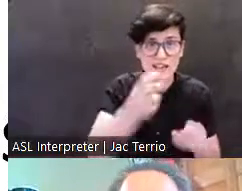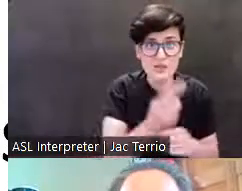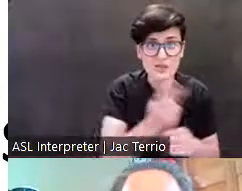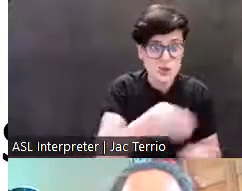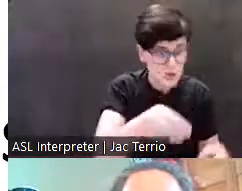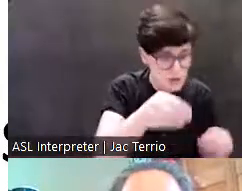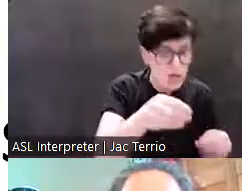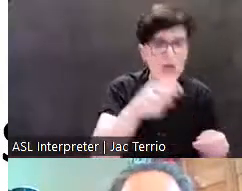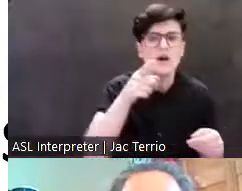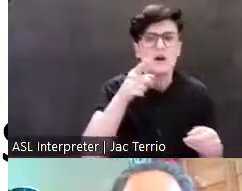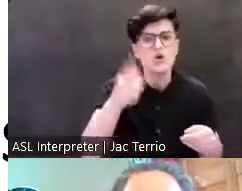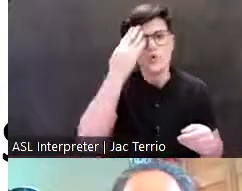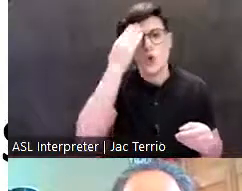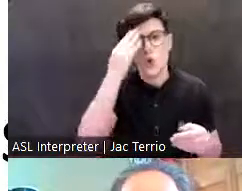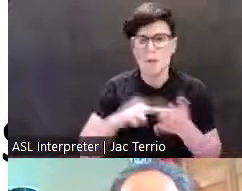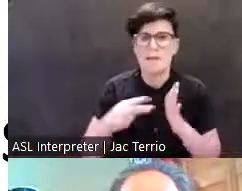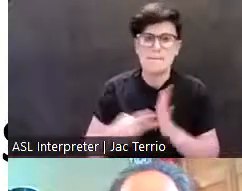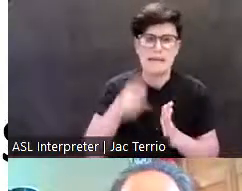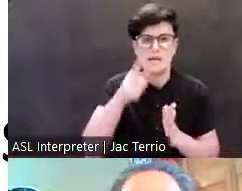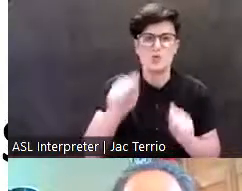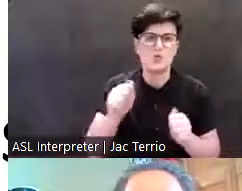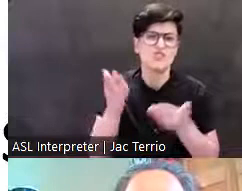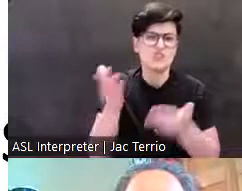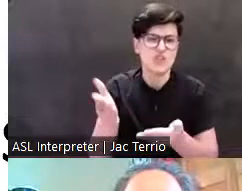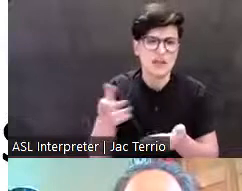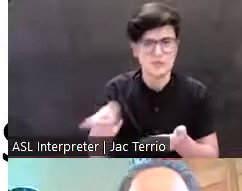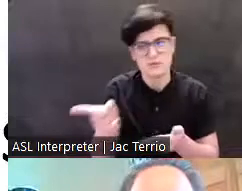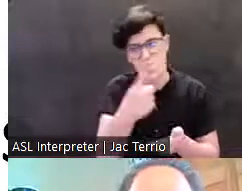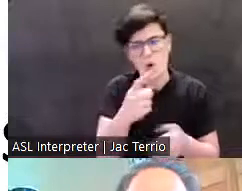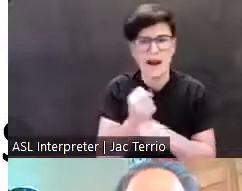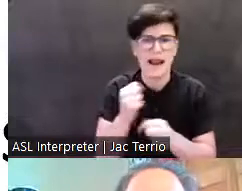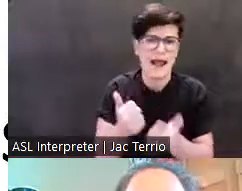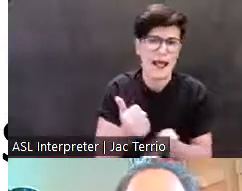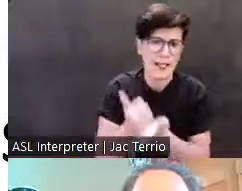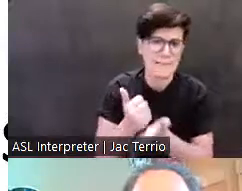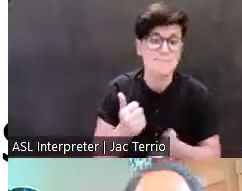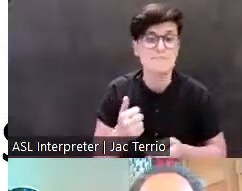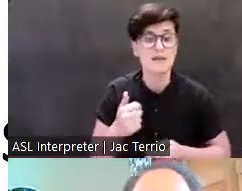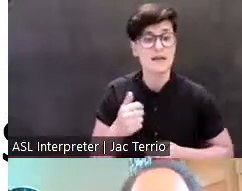that they get help. I'm noticing in the chat, when you get a copy of this presentation?